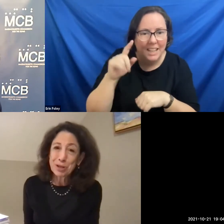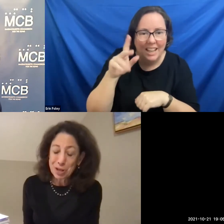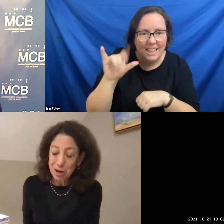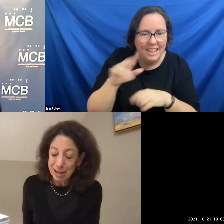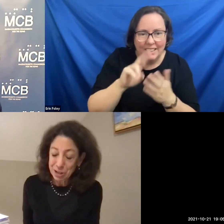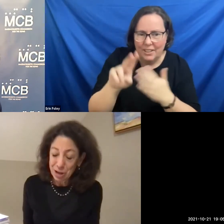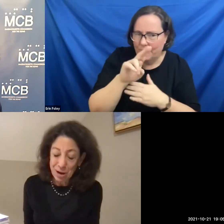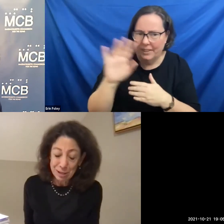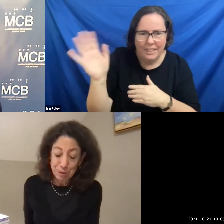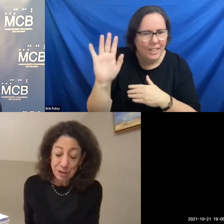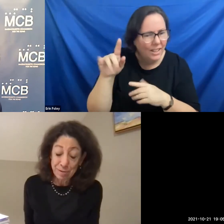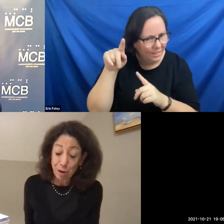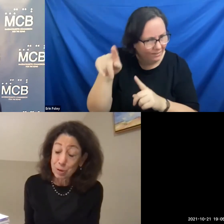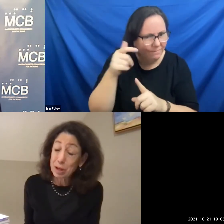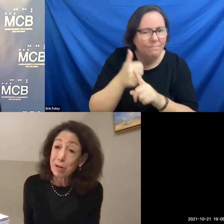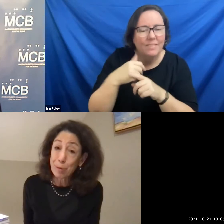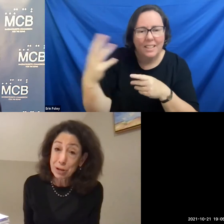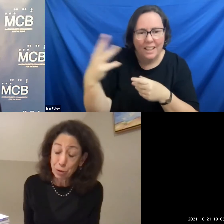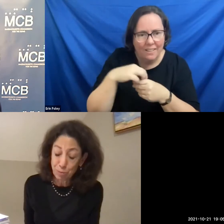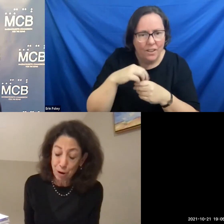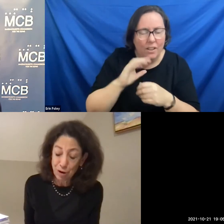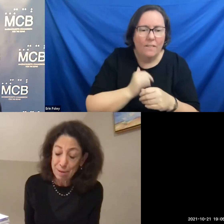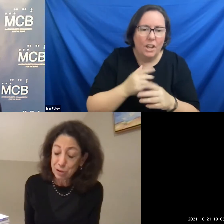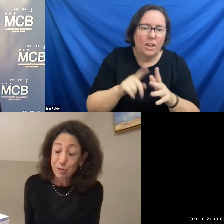Commissioner D'Arcangelo has been involved with our Threshold Program serving